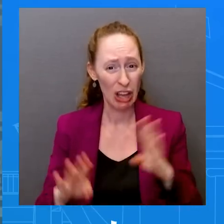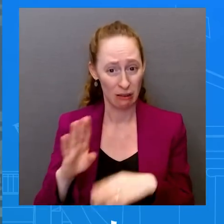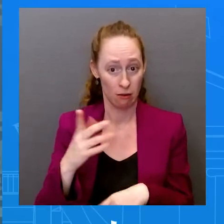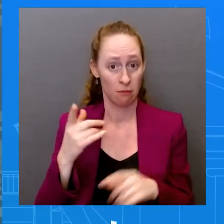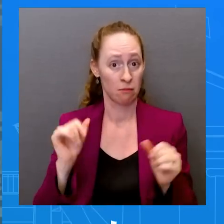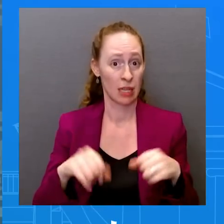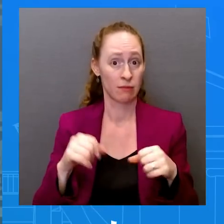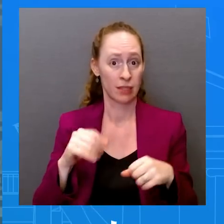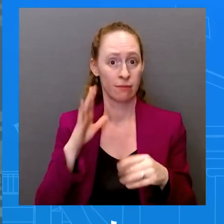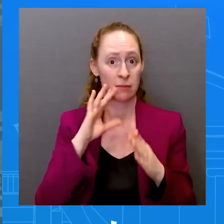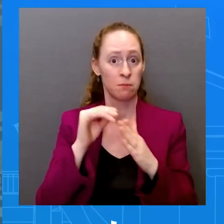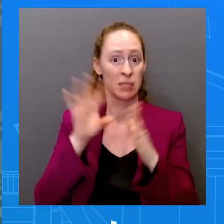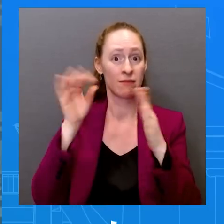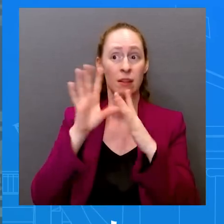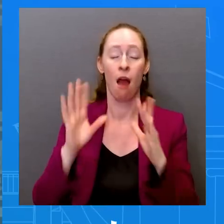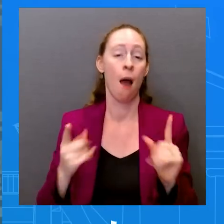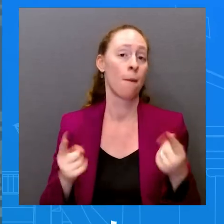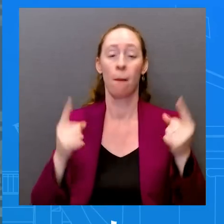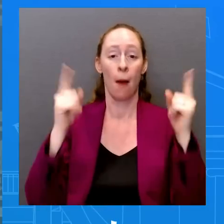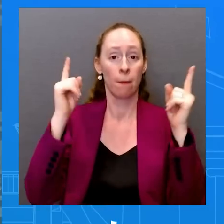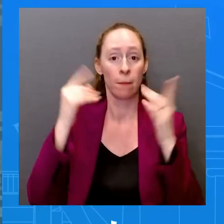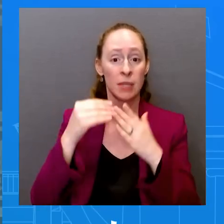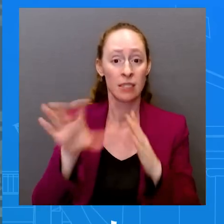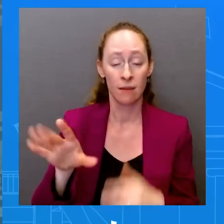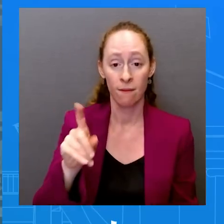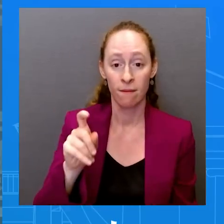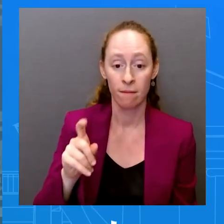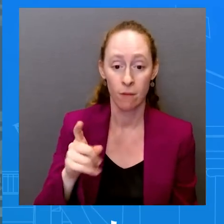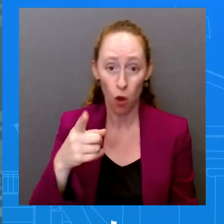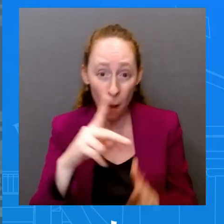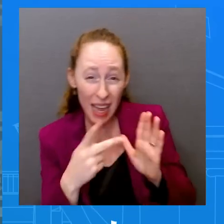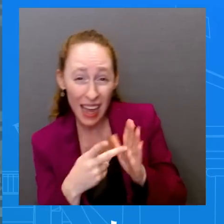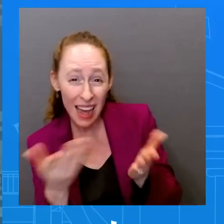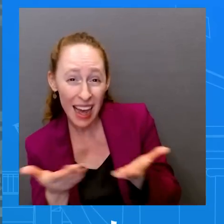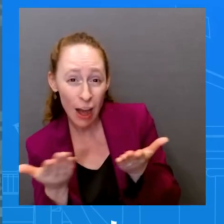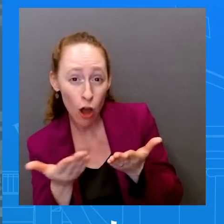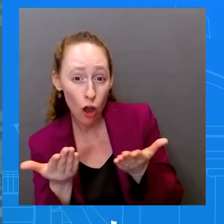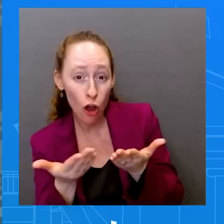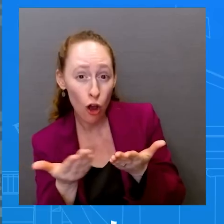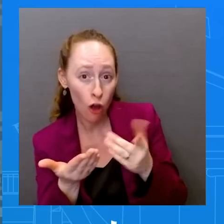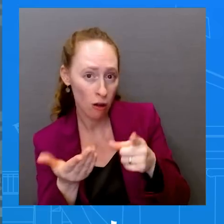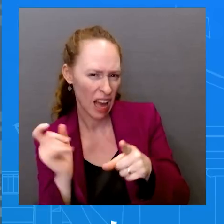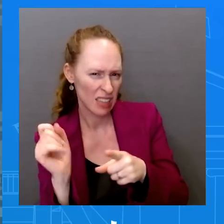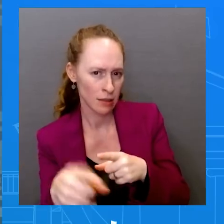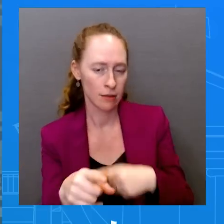I mean, the President is doing everything that he can to make sure that we lower the costs for the American people.